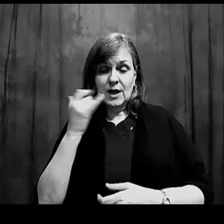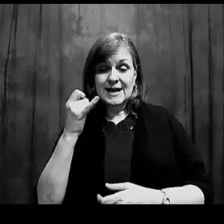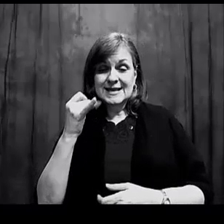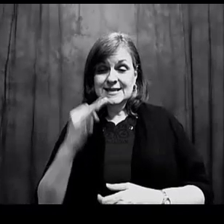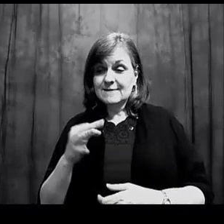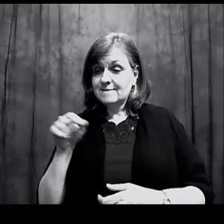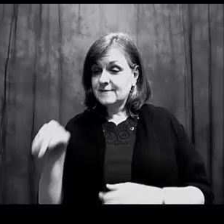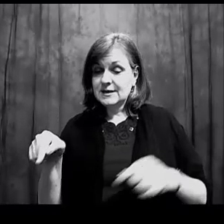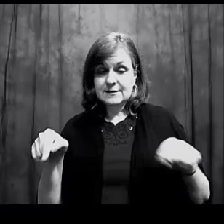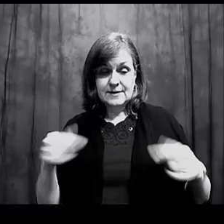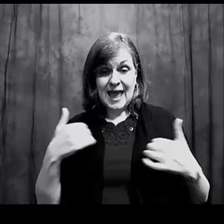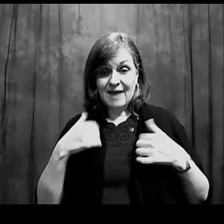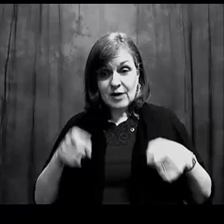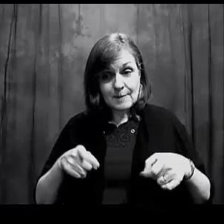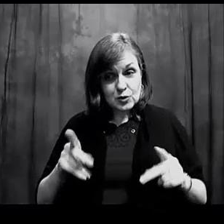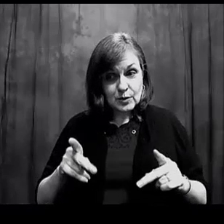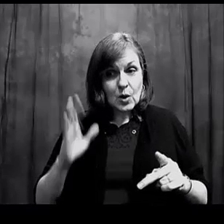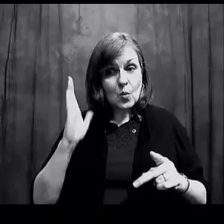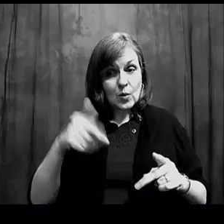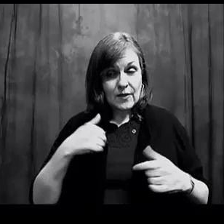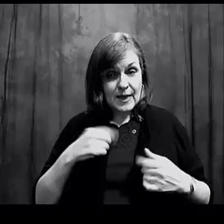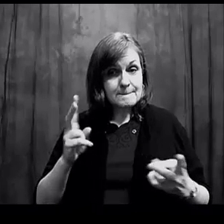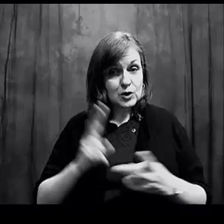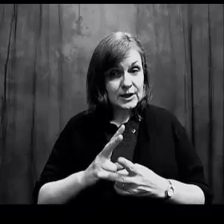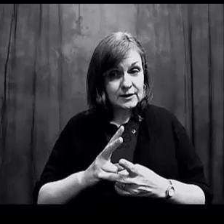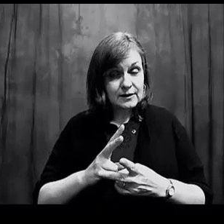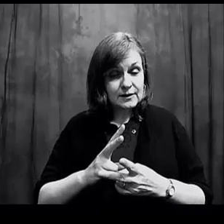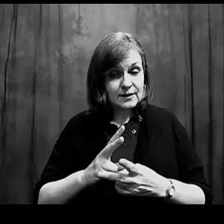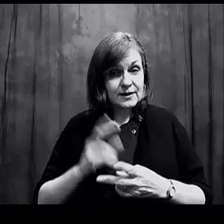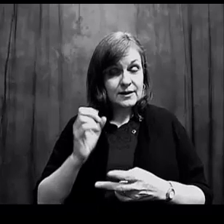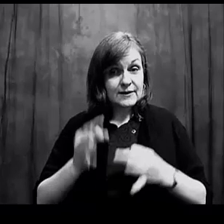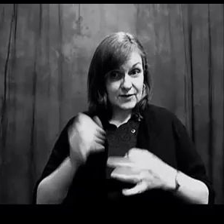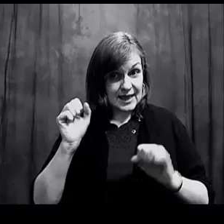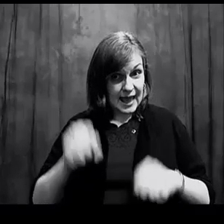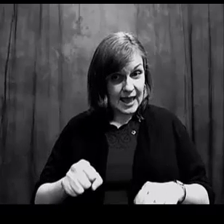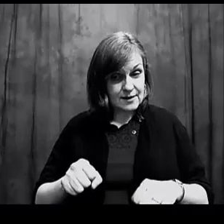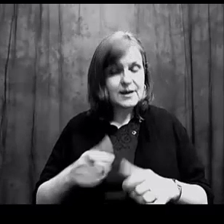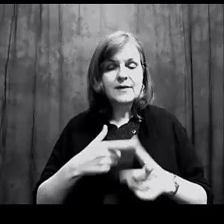opportunity will they breed?? if they will they are the same species